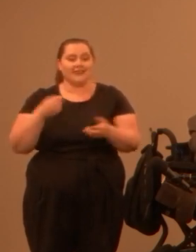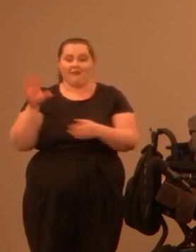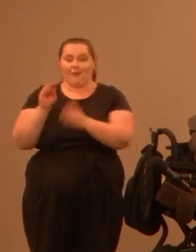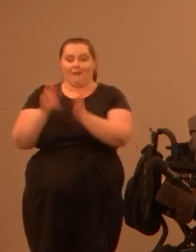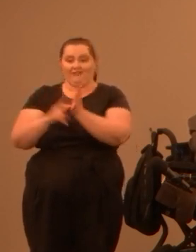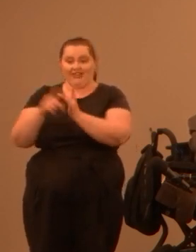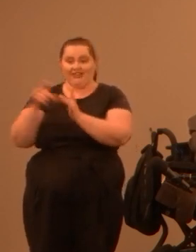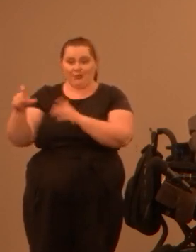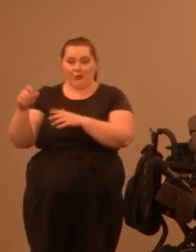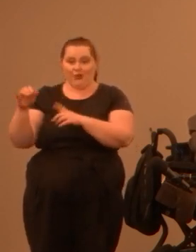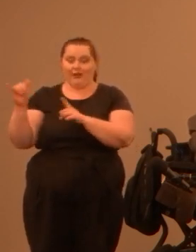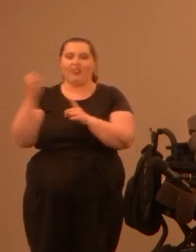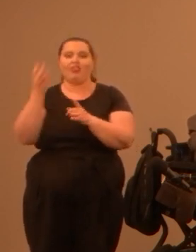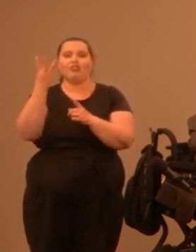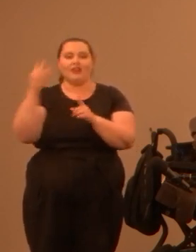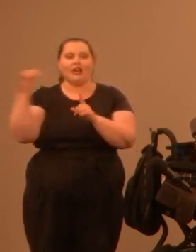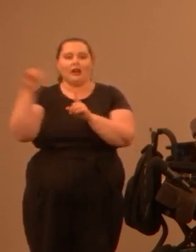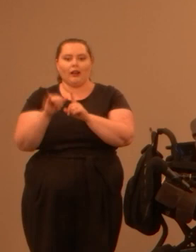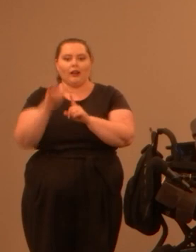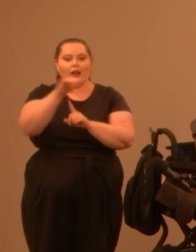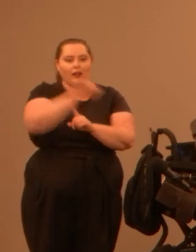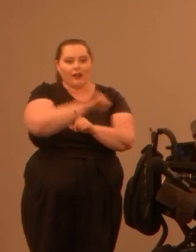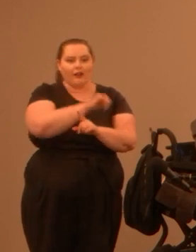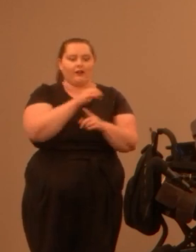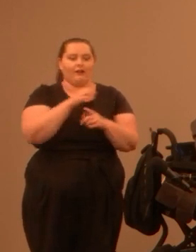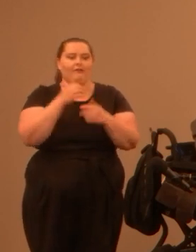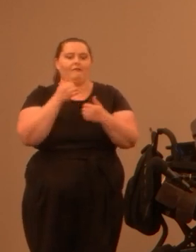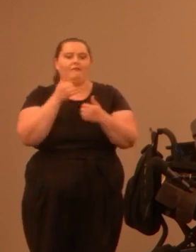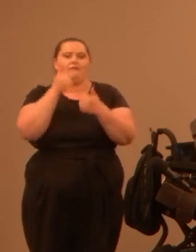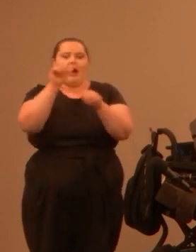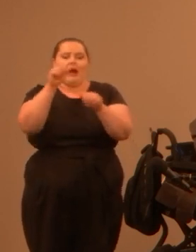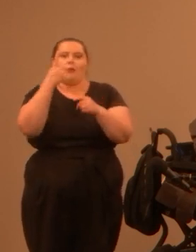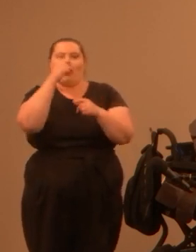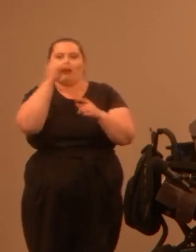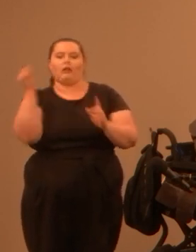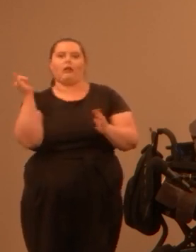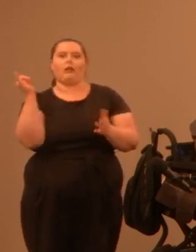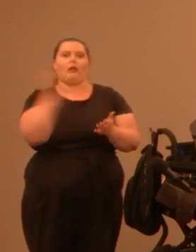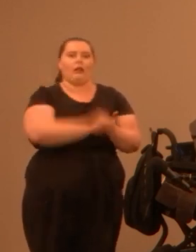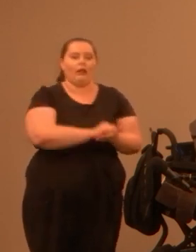took three aeroplanes to actually get one that would fly in two days and I've